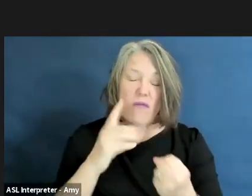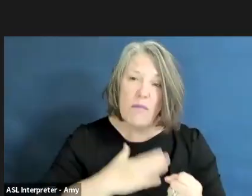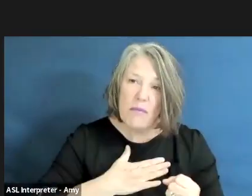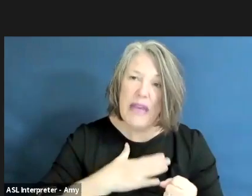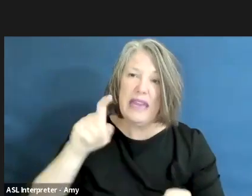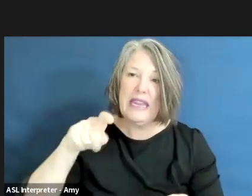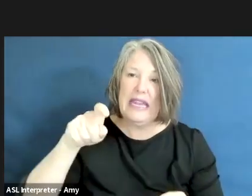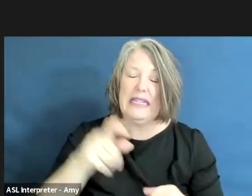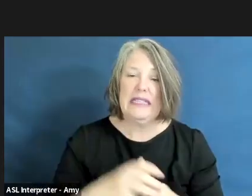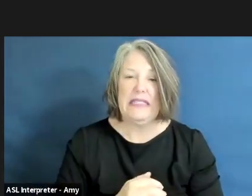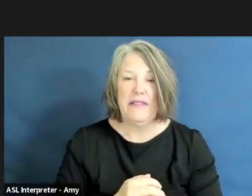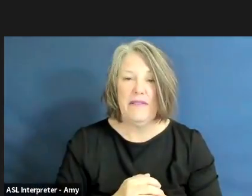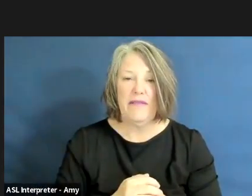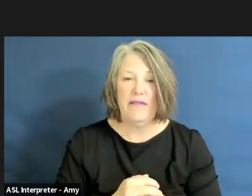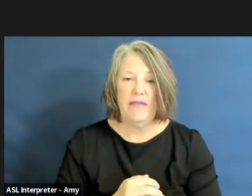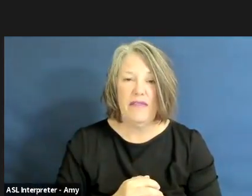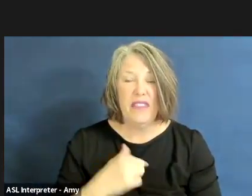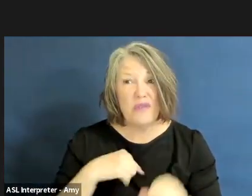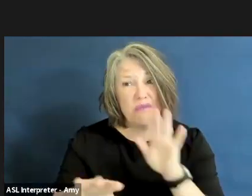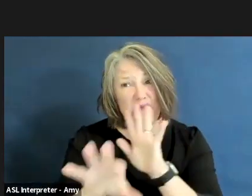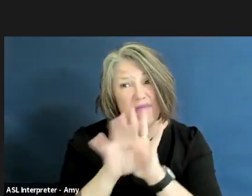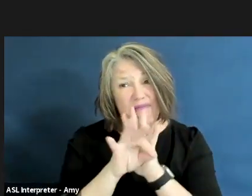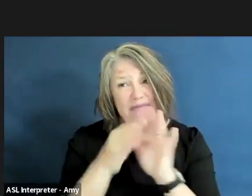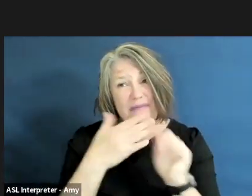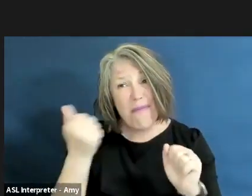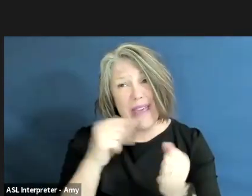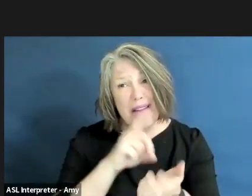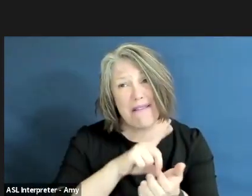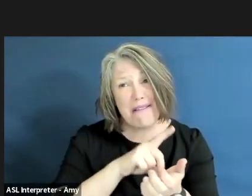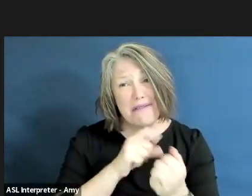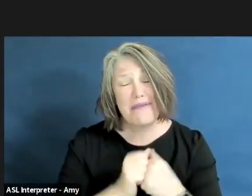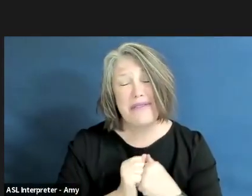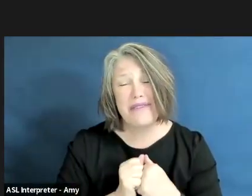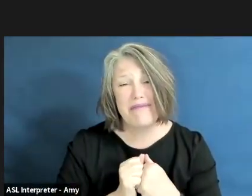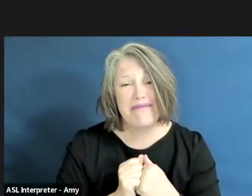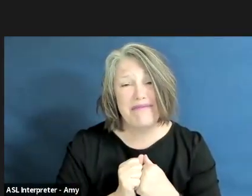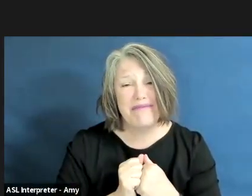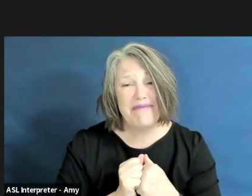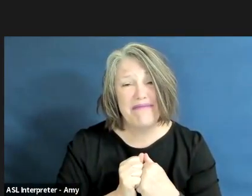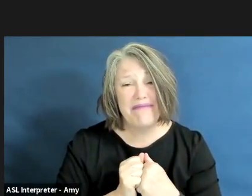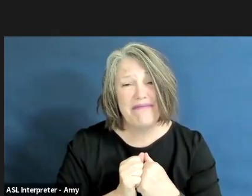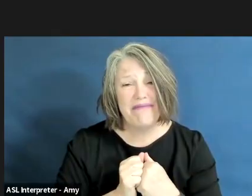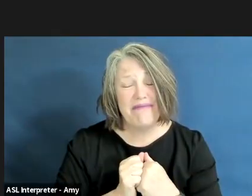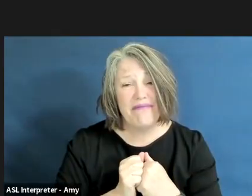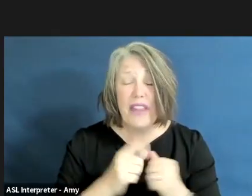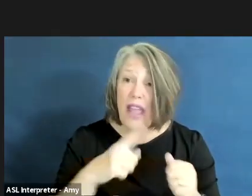So I picked better doctors. They saw me as a person,